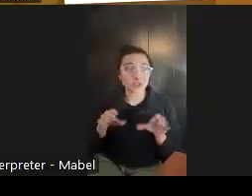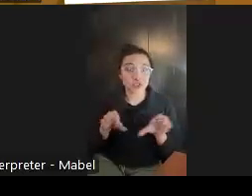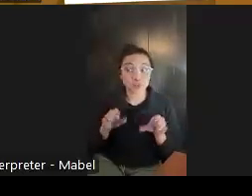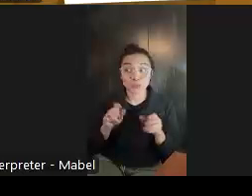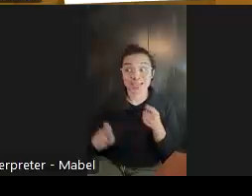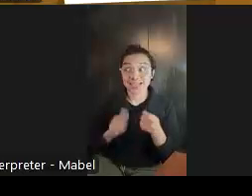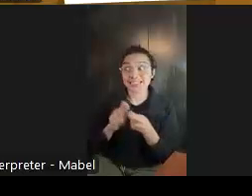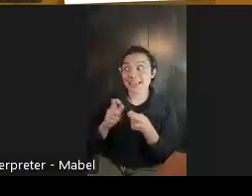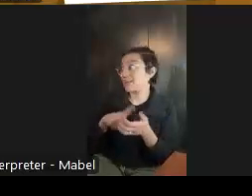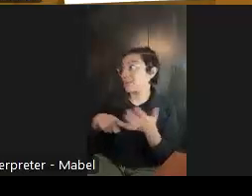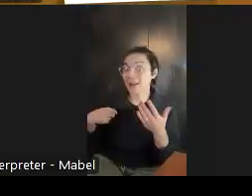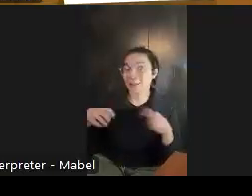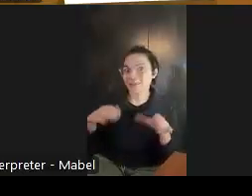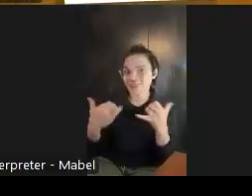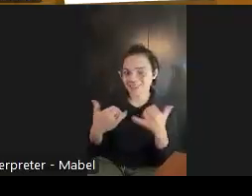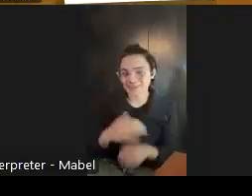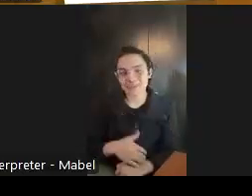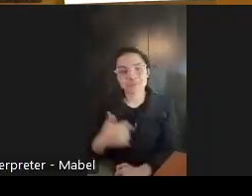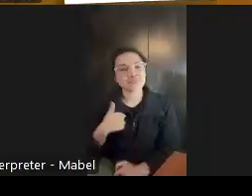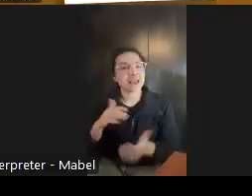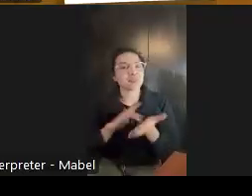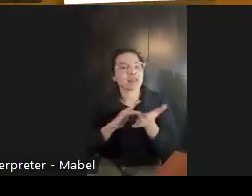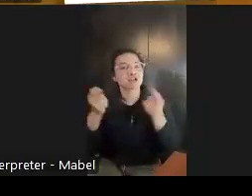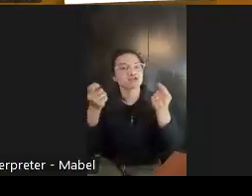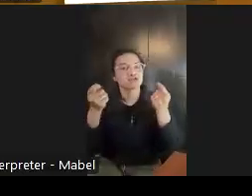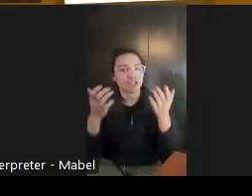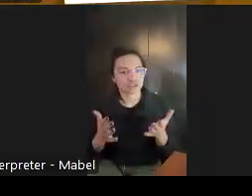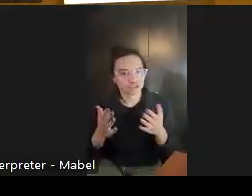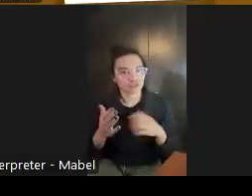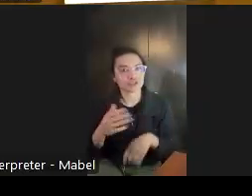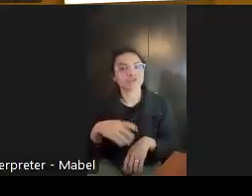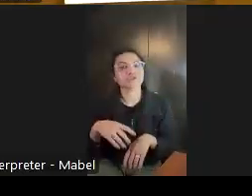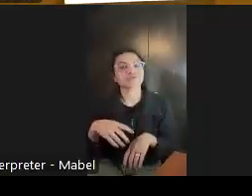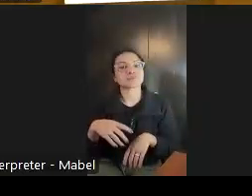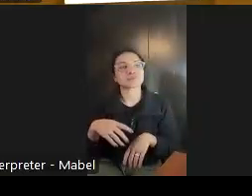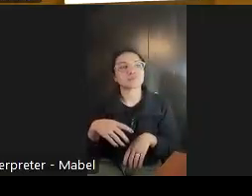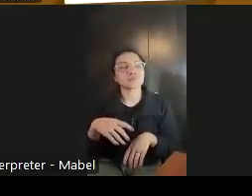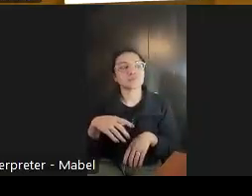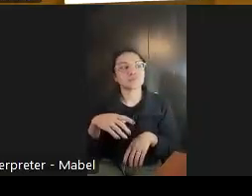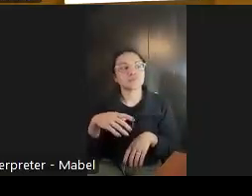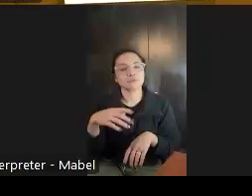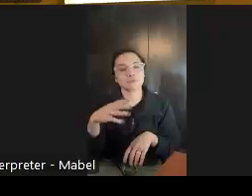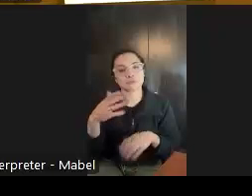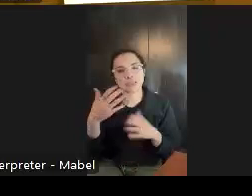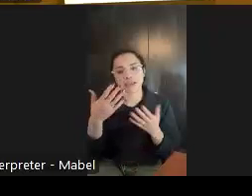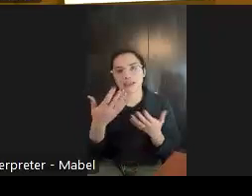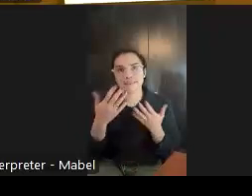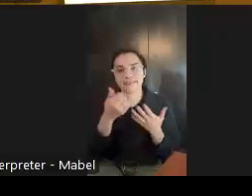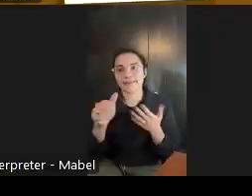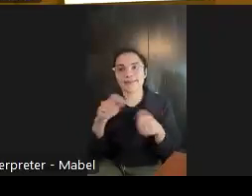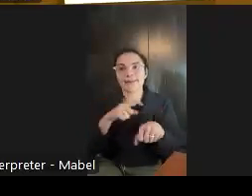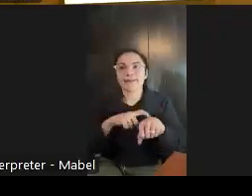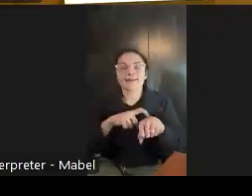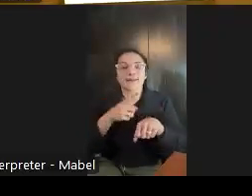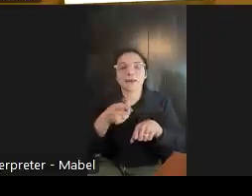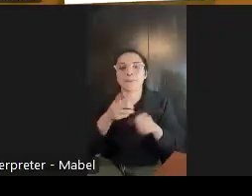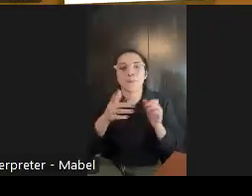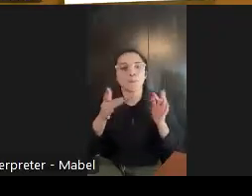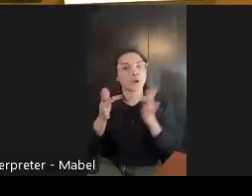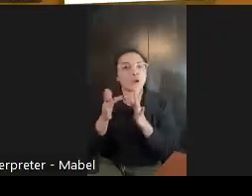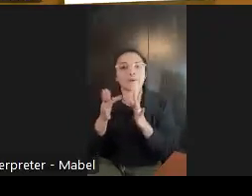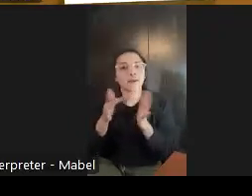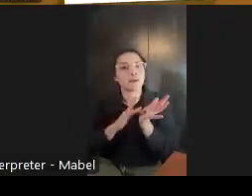the medical director but I also uh uh to to to conduct a medical service or a service requires